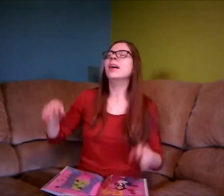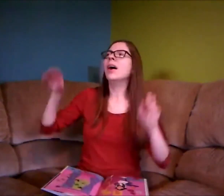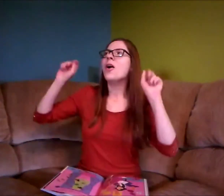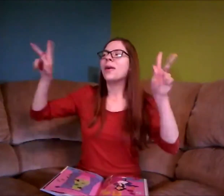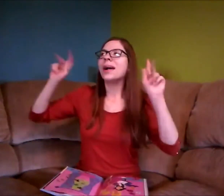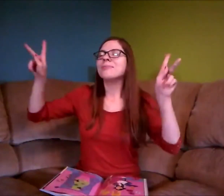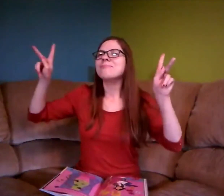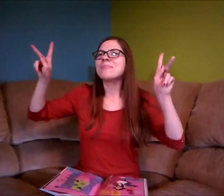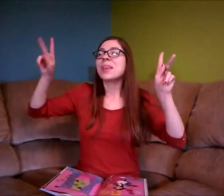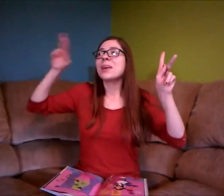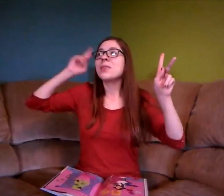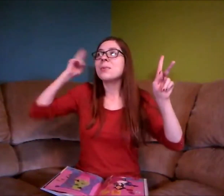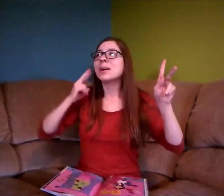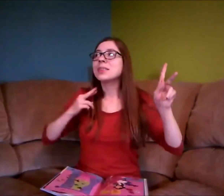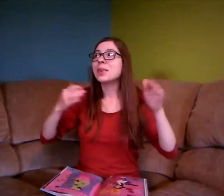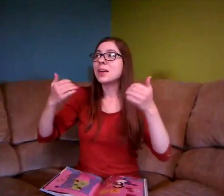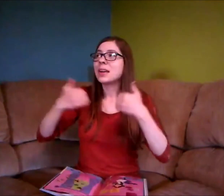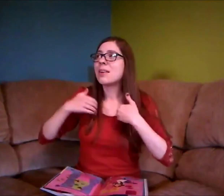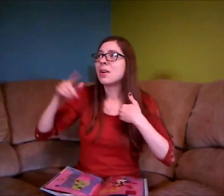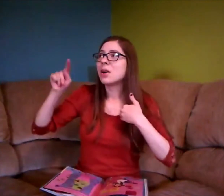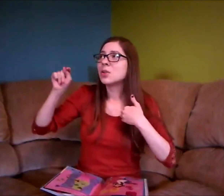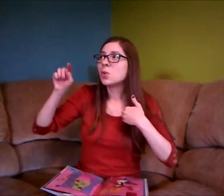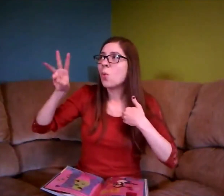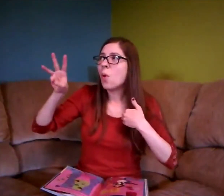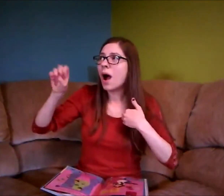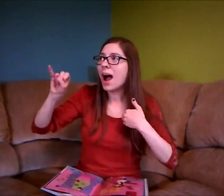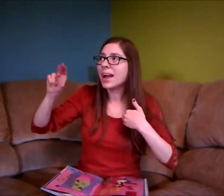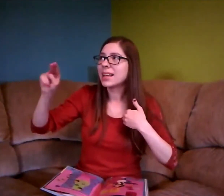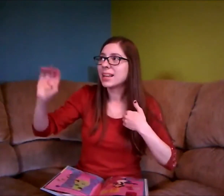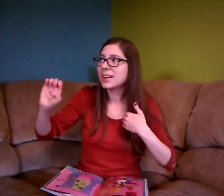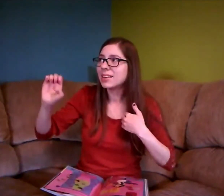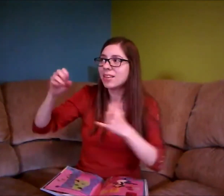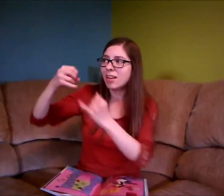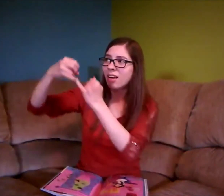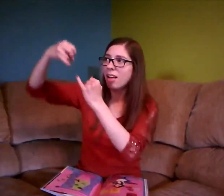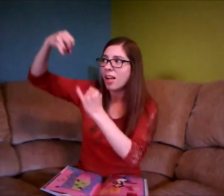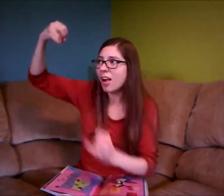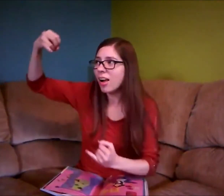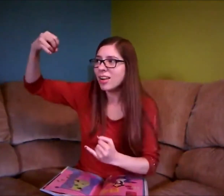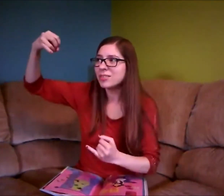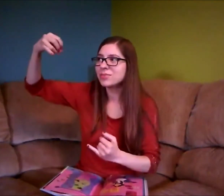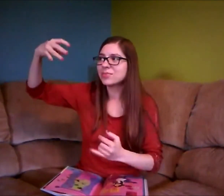"O.K., Rapunzel, how 'bout twine?"